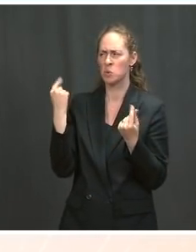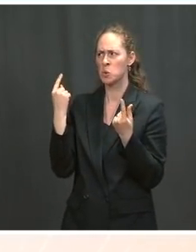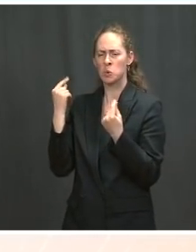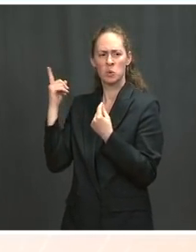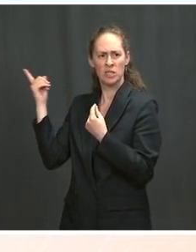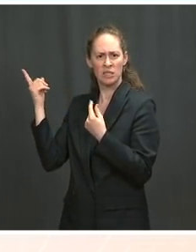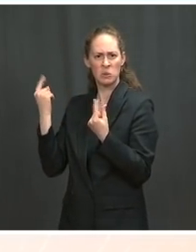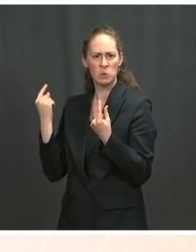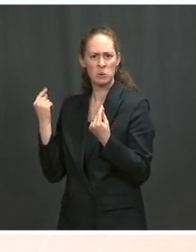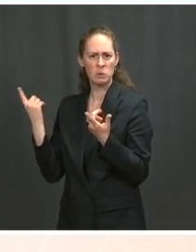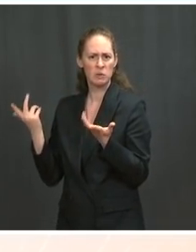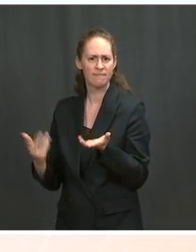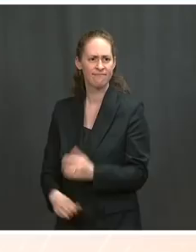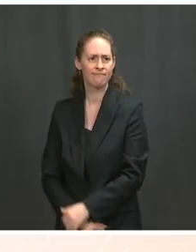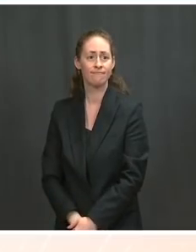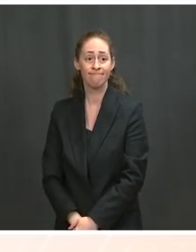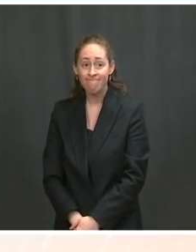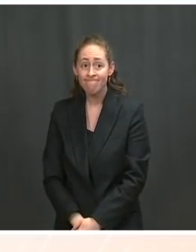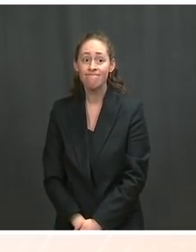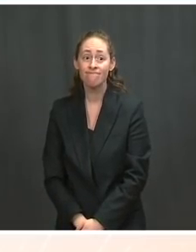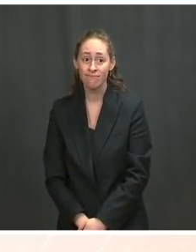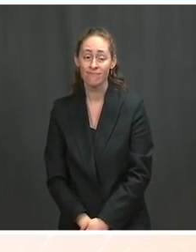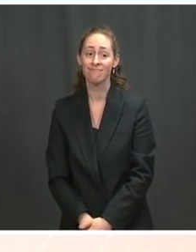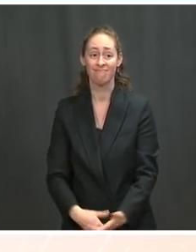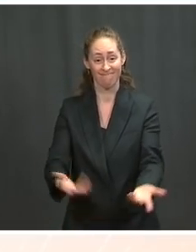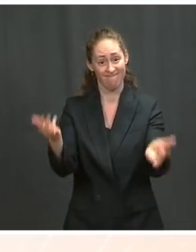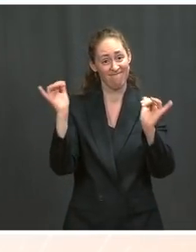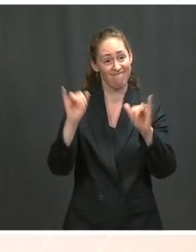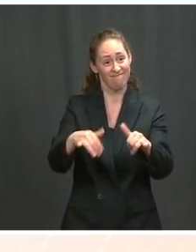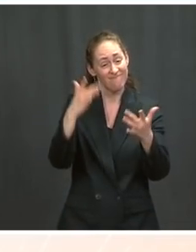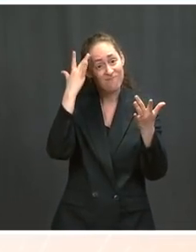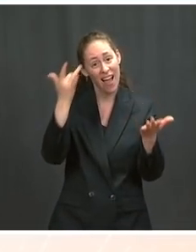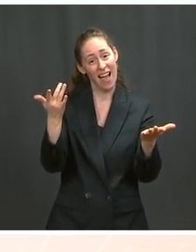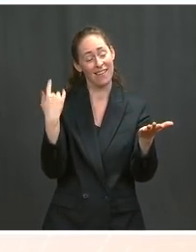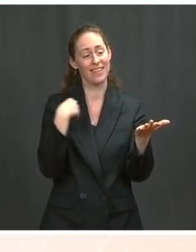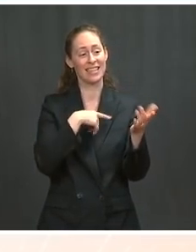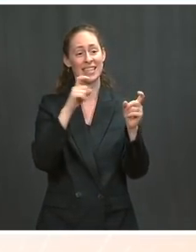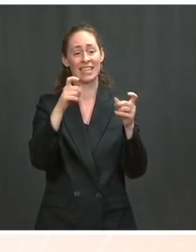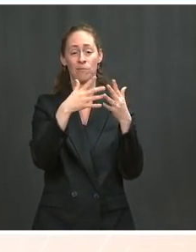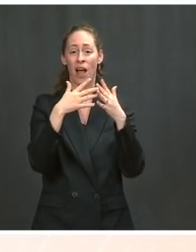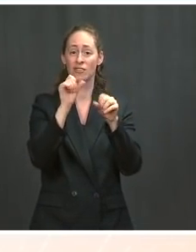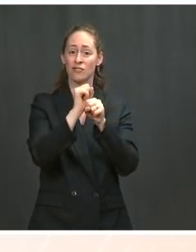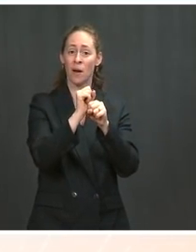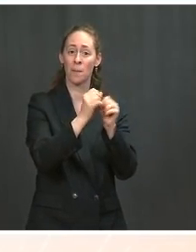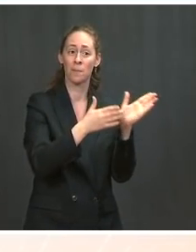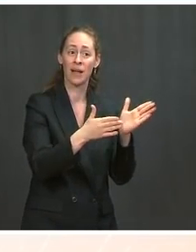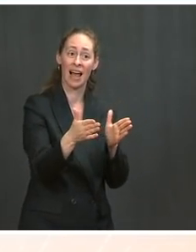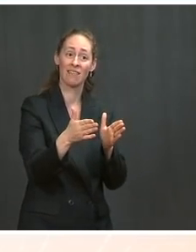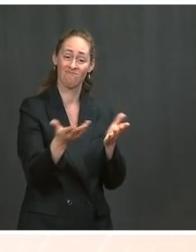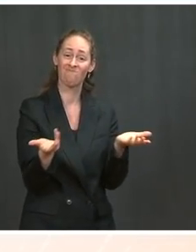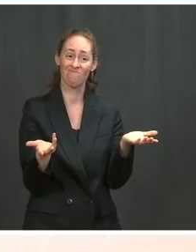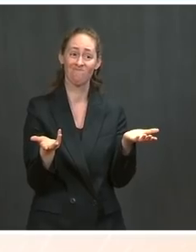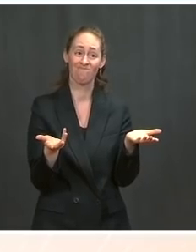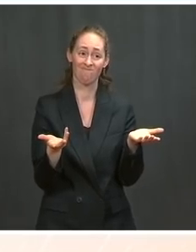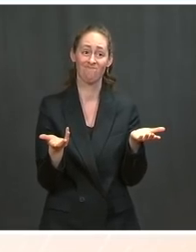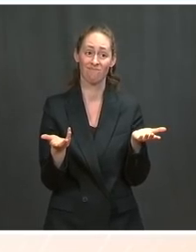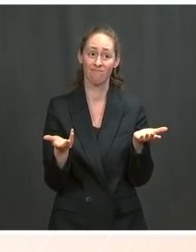of why we need the American Jobs Plan. And, as you know -- probably traveled across that bridge a few times yourself, I would guess --